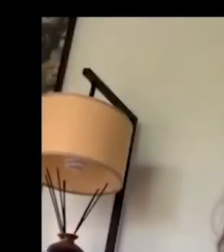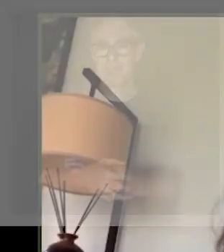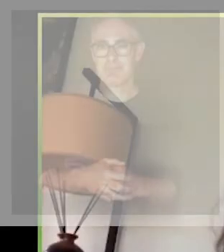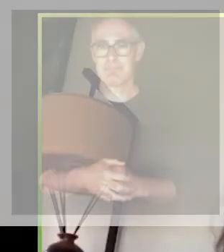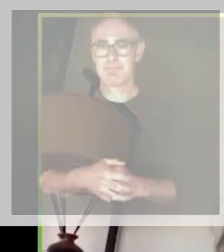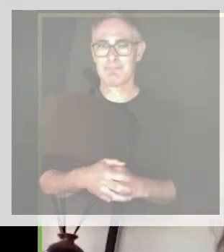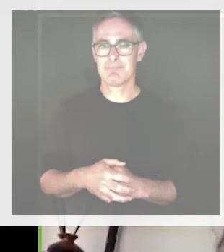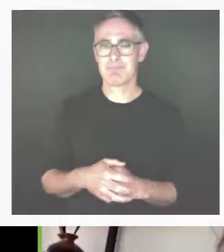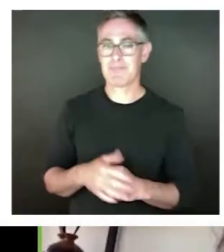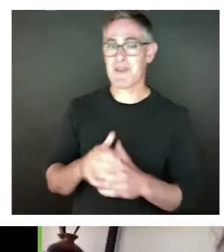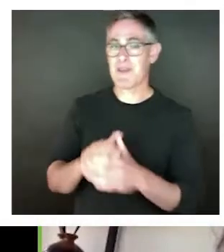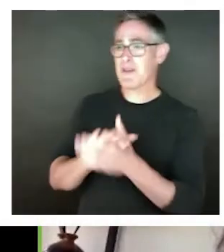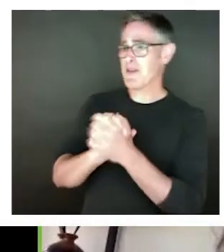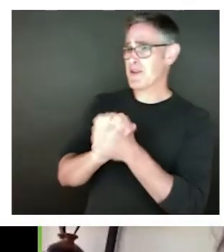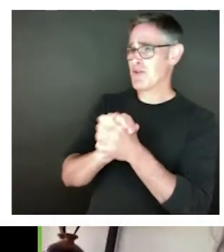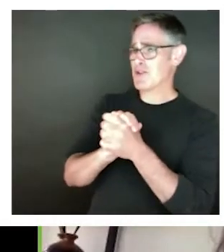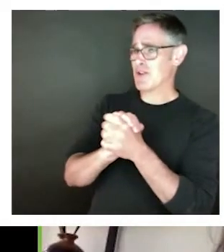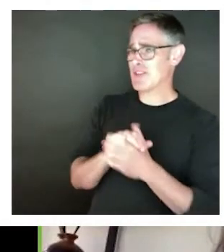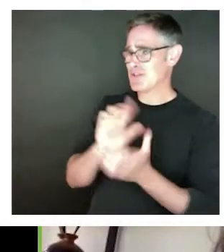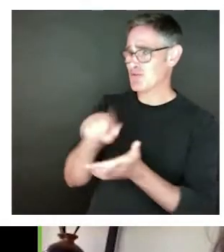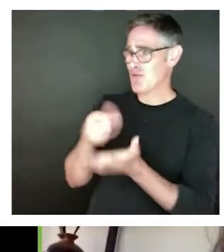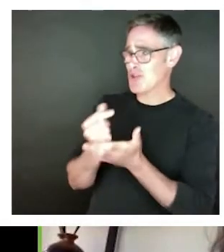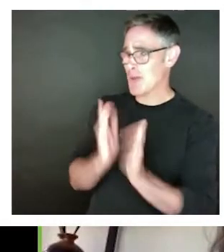Congratulations, graduates of engineering!